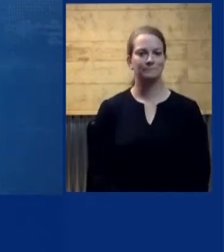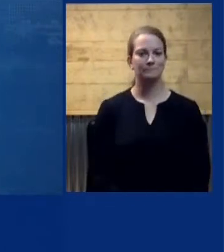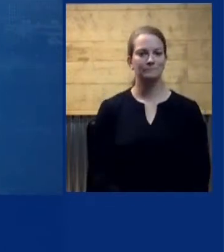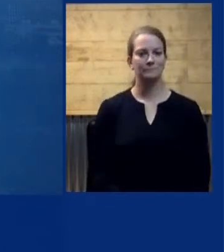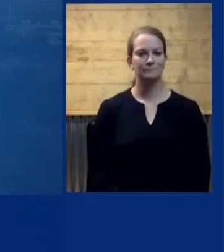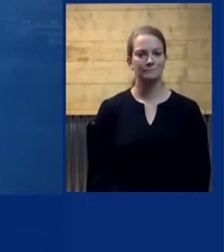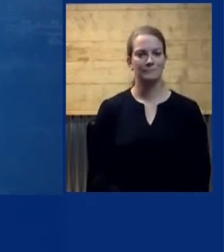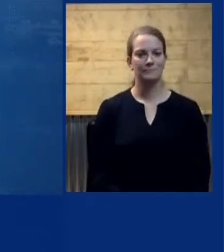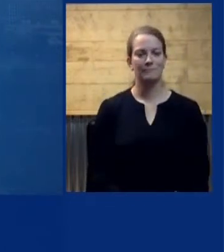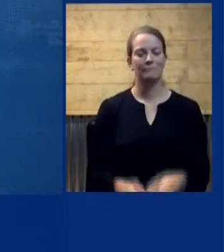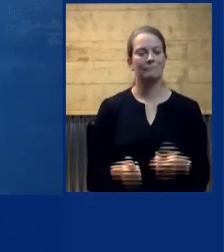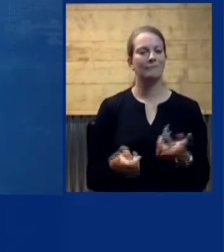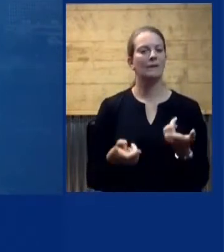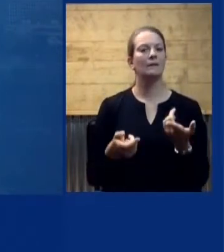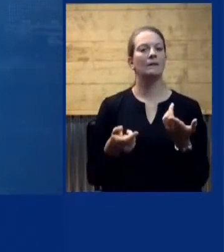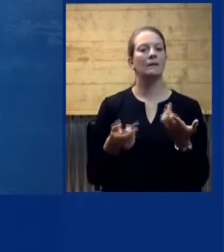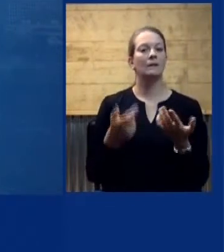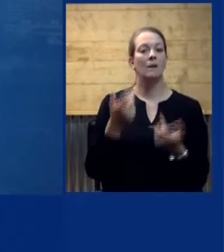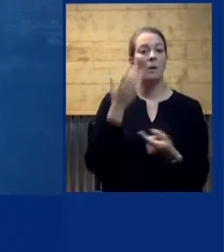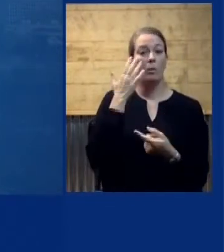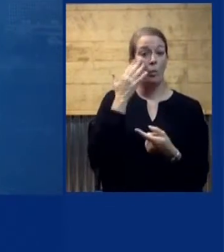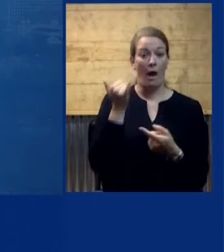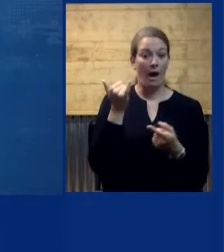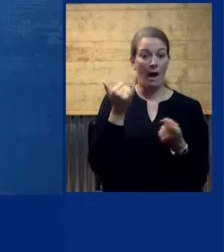TO SAY HE WILL DECIDE WHEN THE